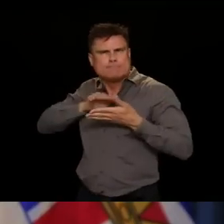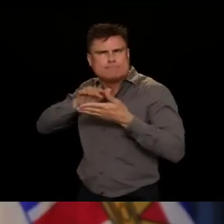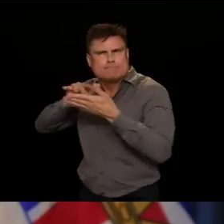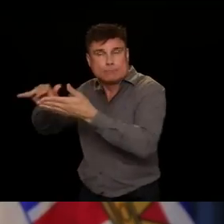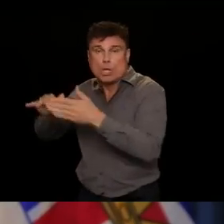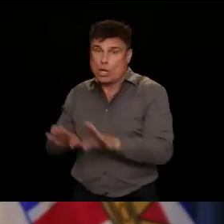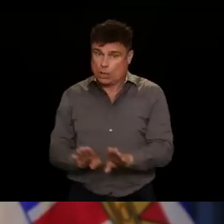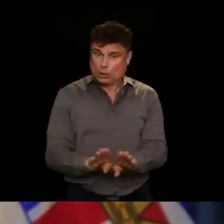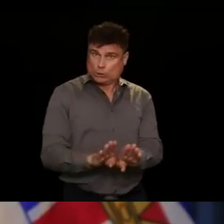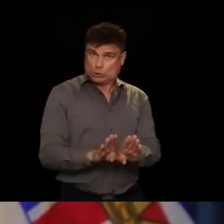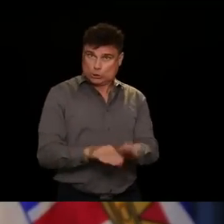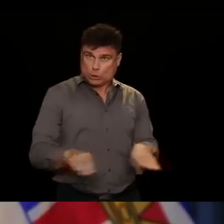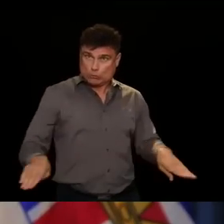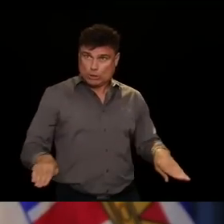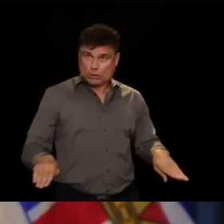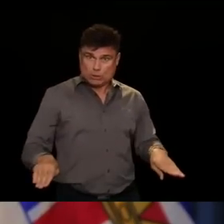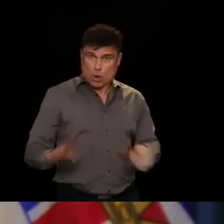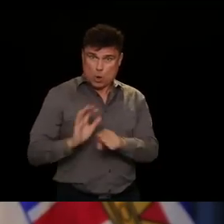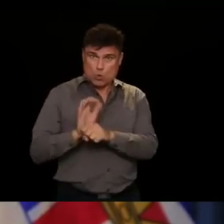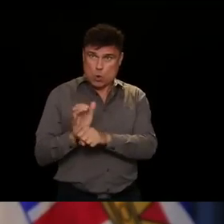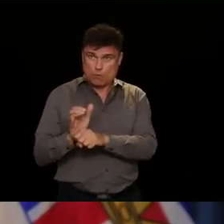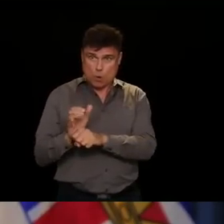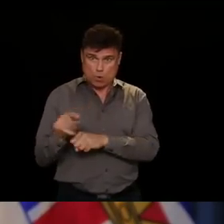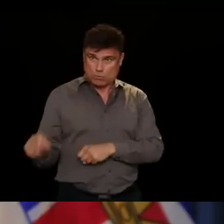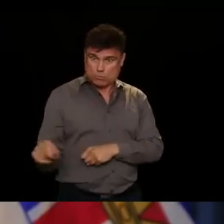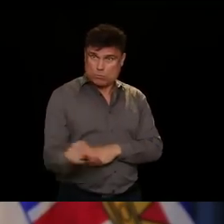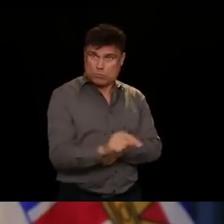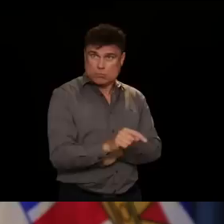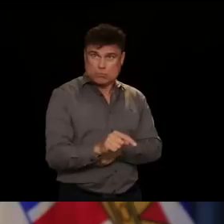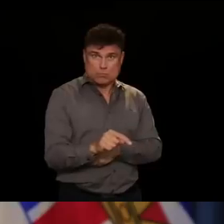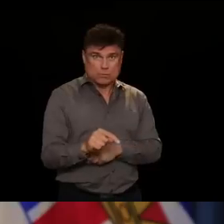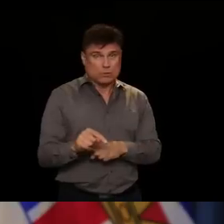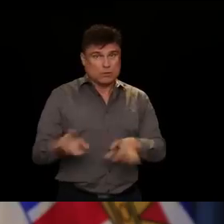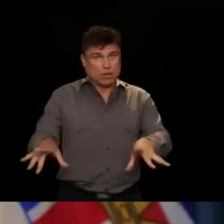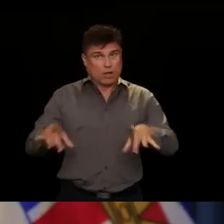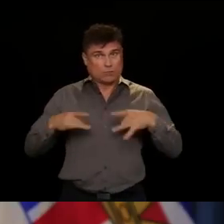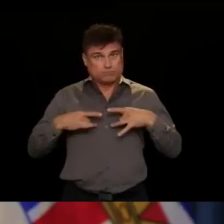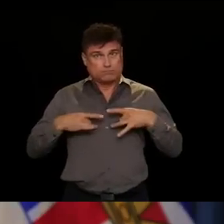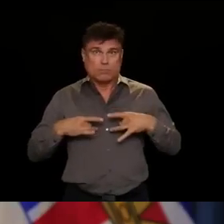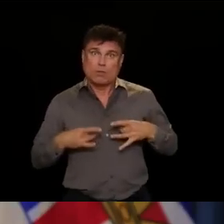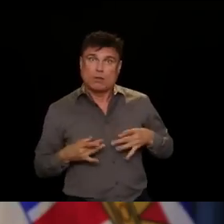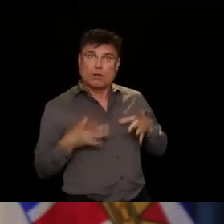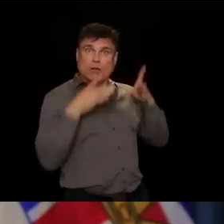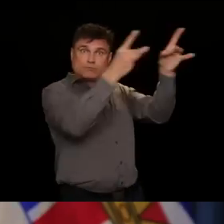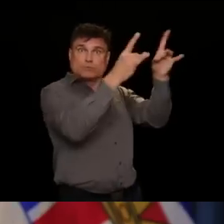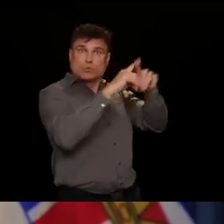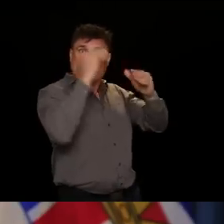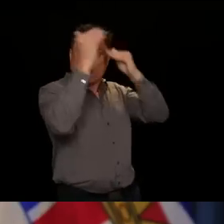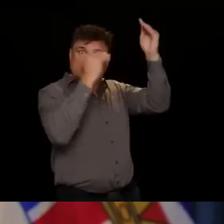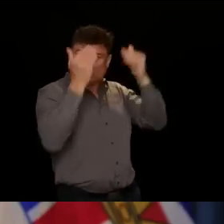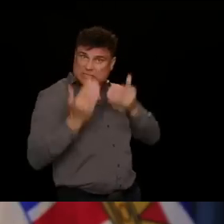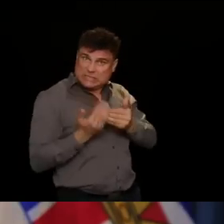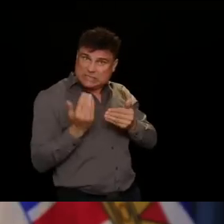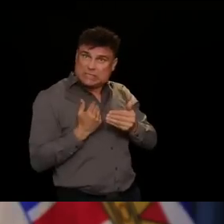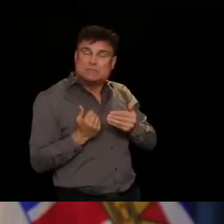There is a nice paper out of the Netherlands which helps us understand this a bit and it looked at transmission from young